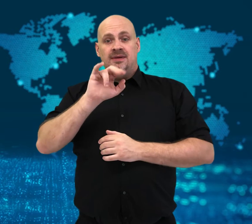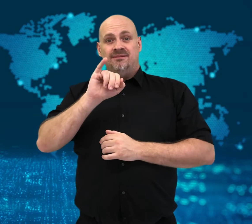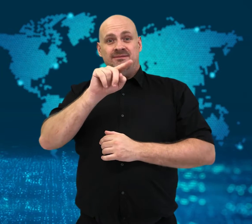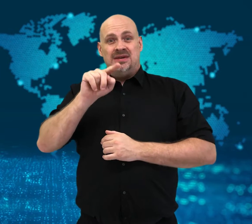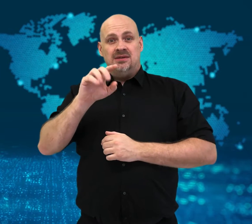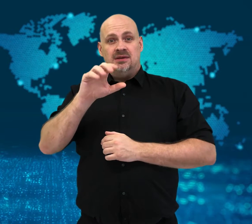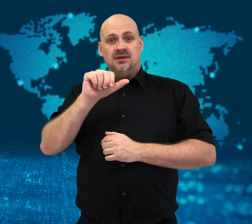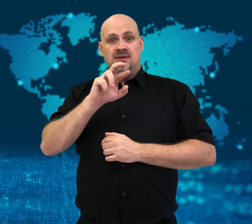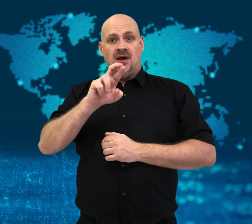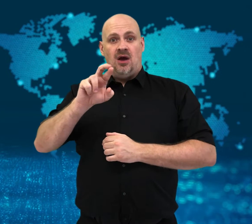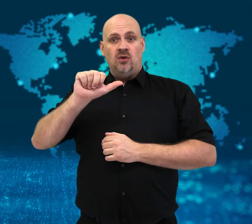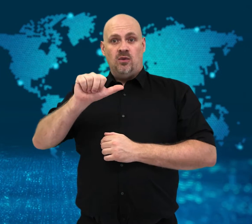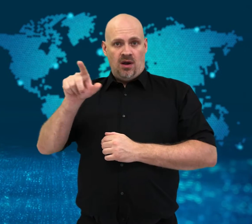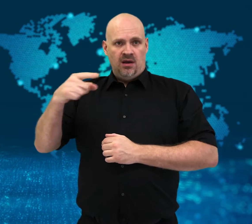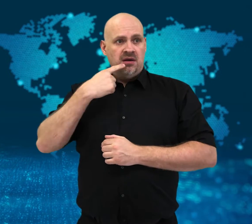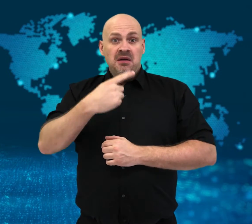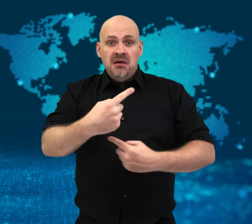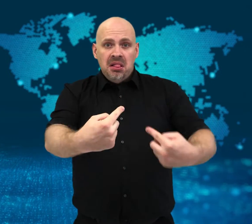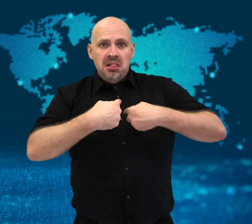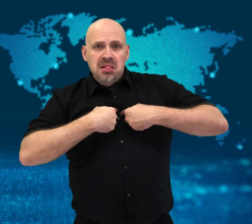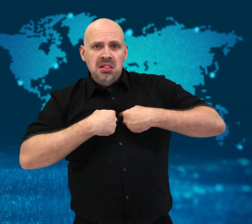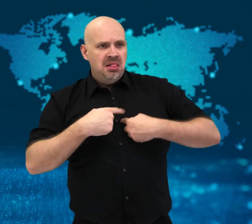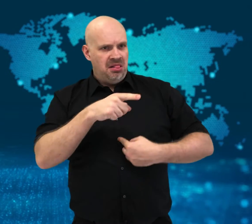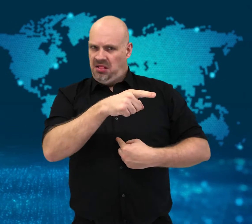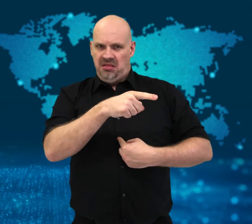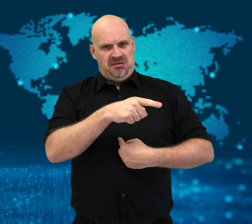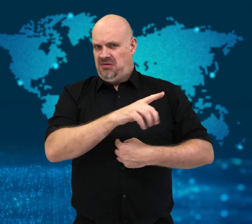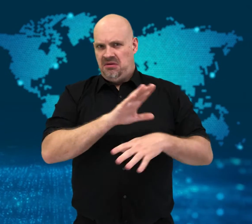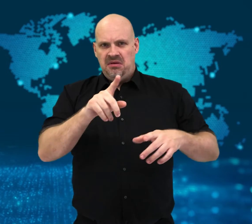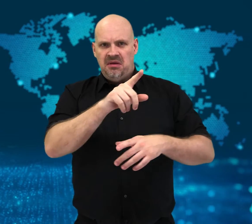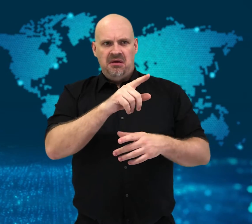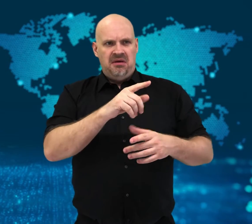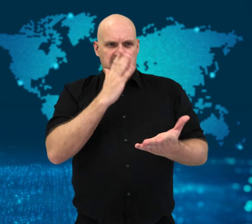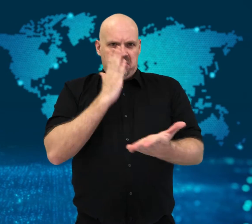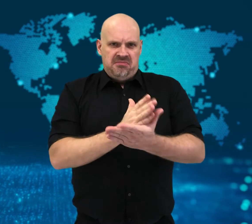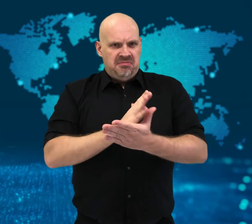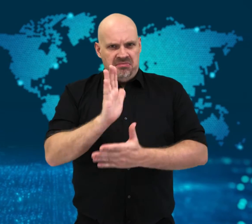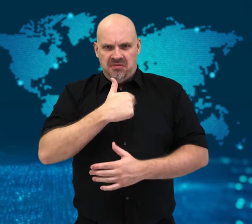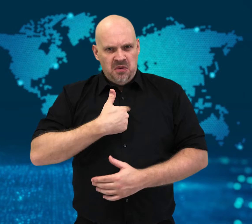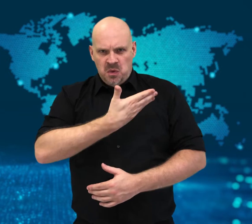Vizcarra has denied these allegations,